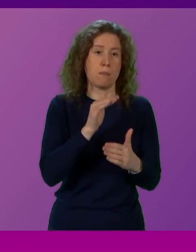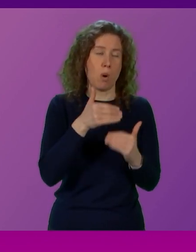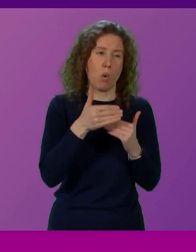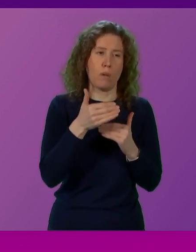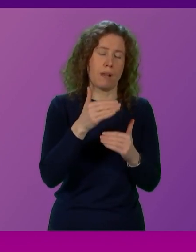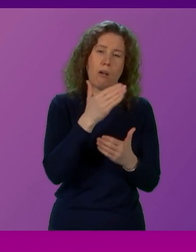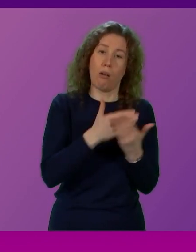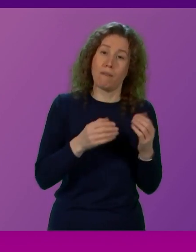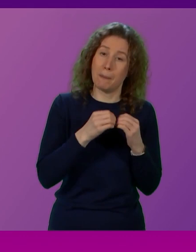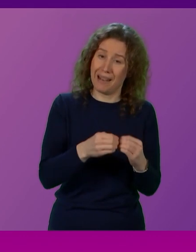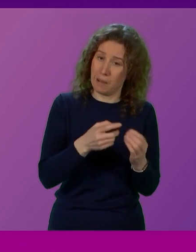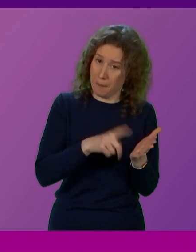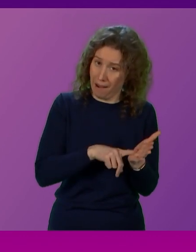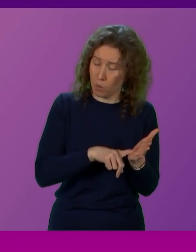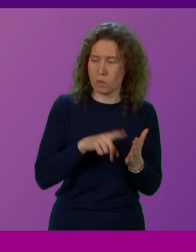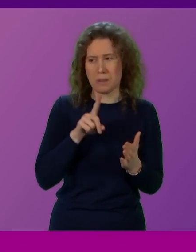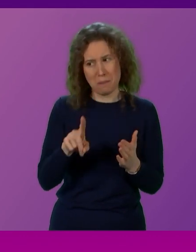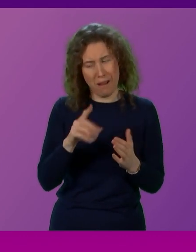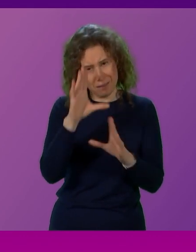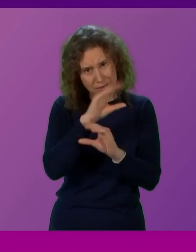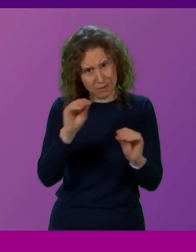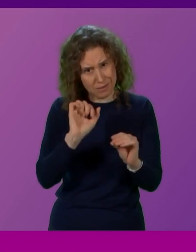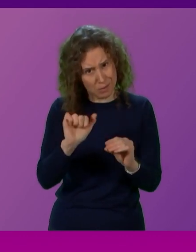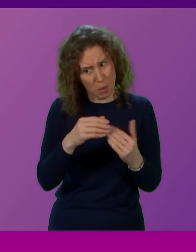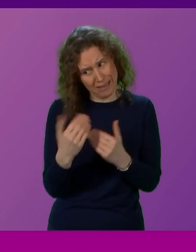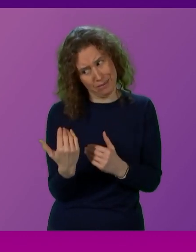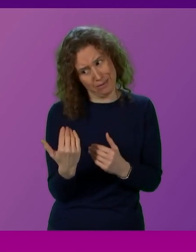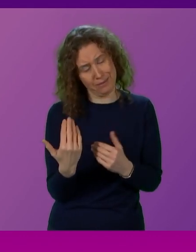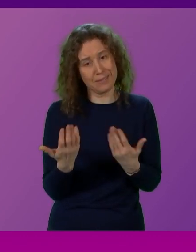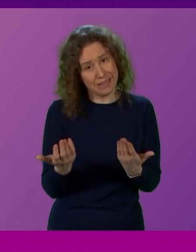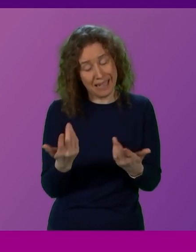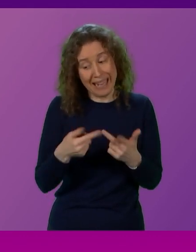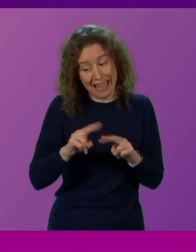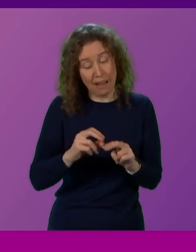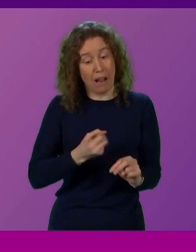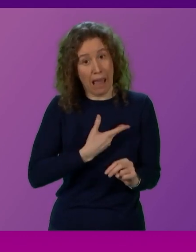However, as I said to the leader of the member’s party some moments ago, if Labour wants to